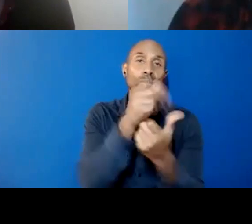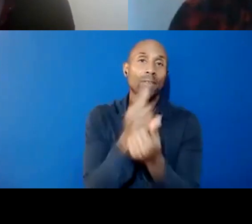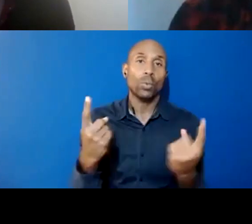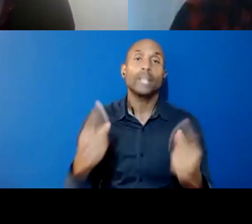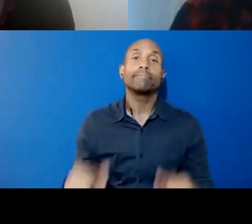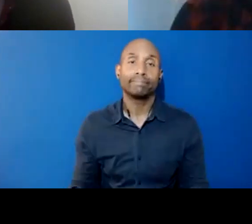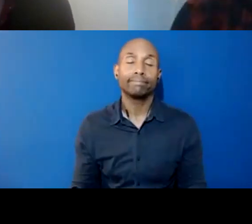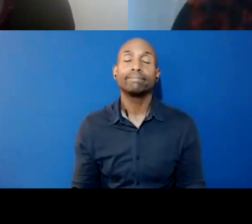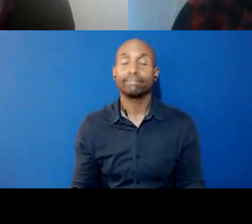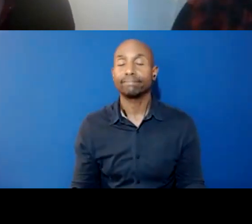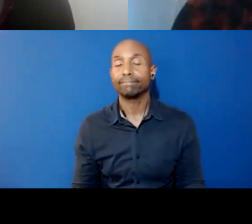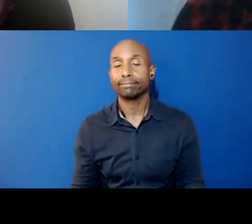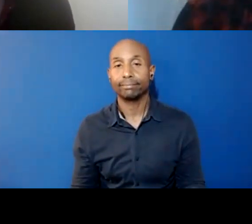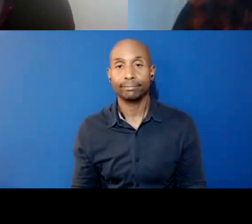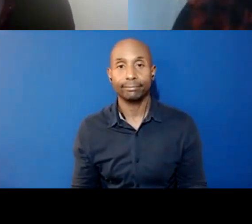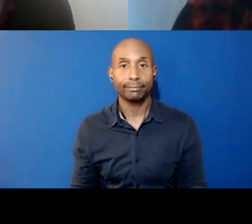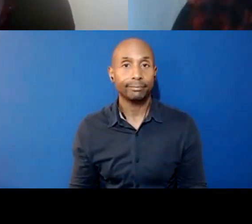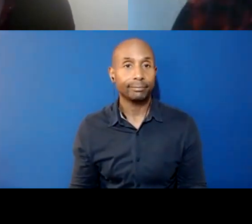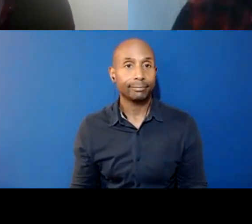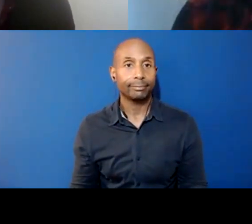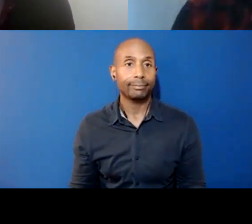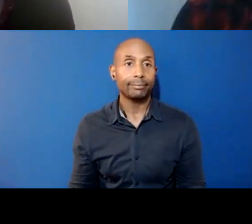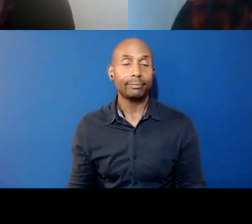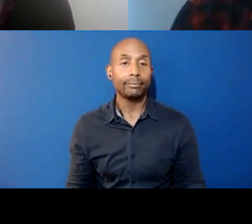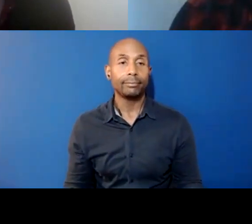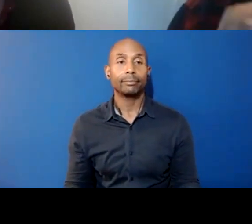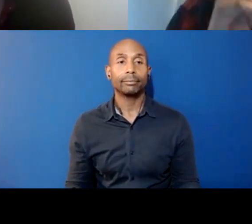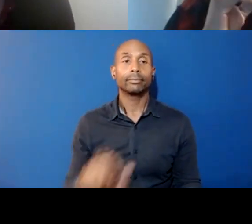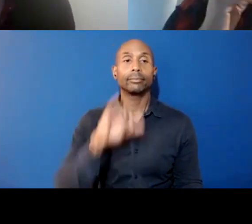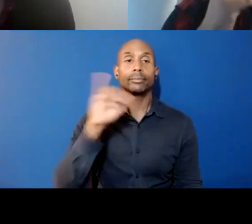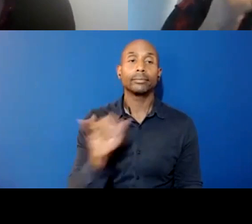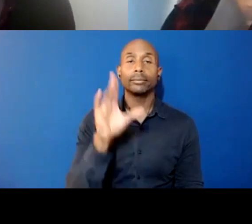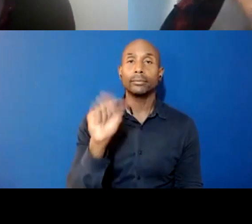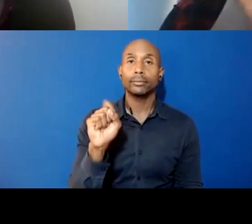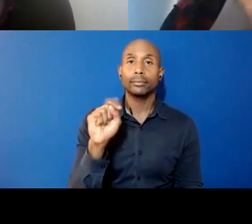Great.